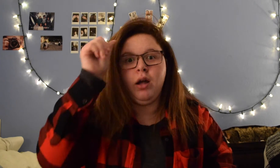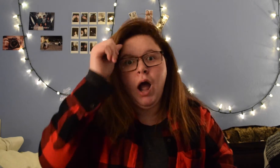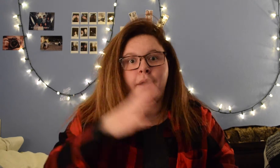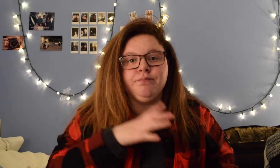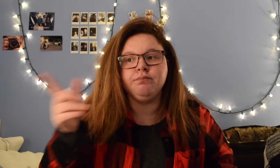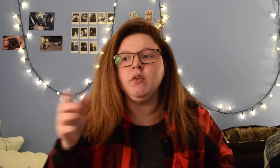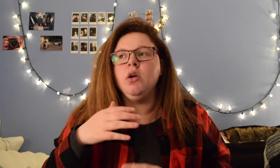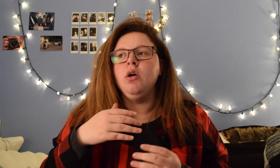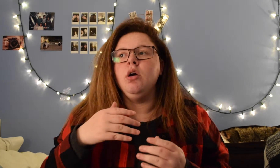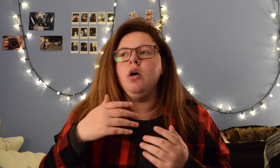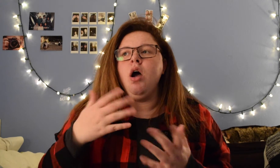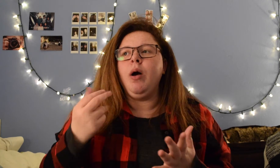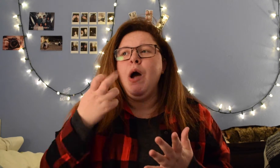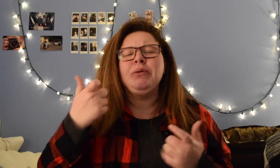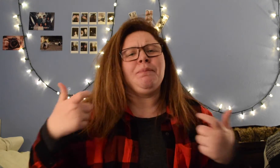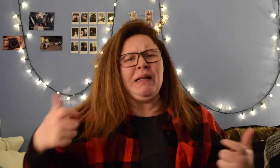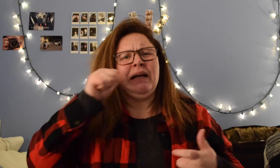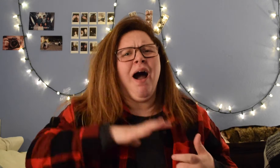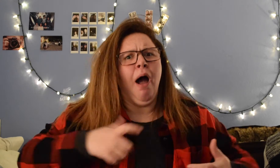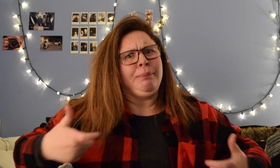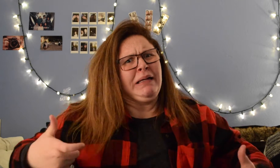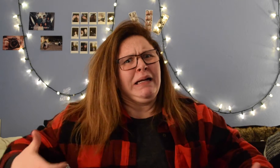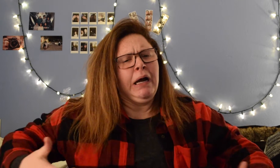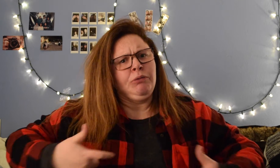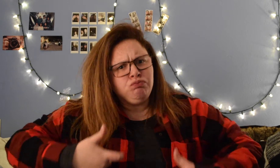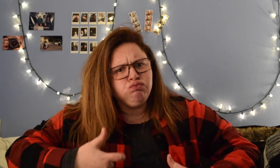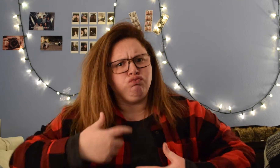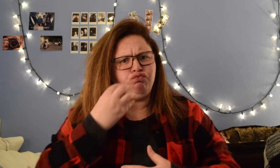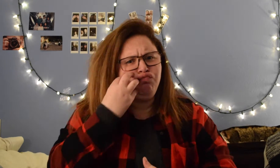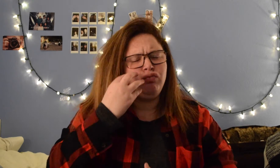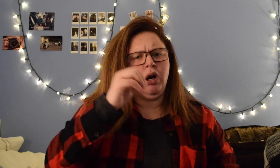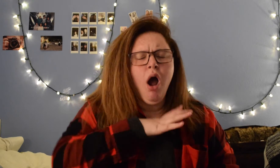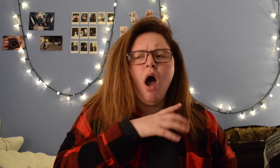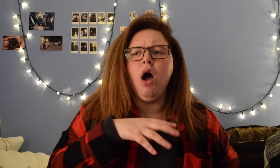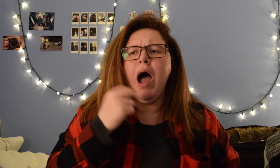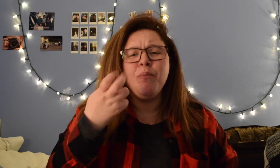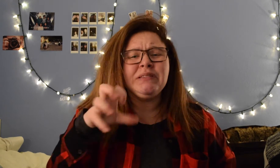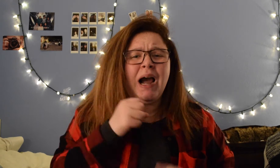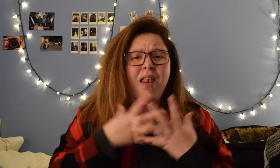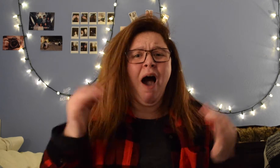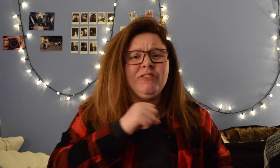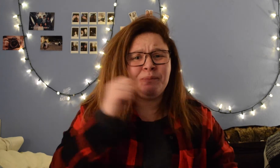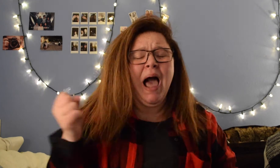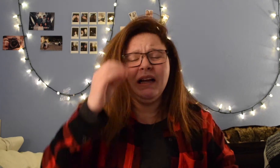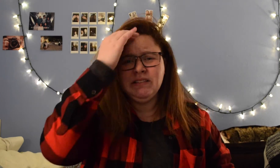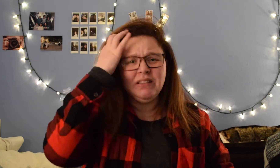There was a guy by the window. He was a very big guy so he was taking a lot of space